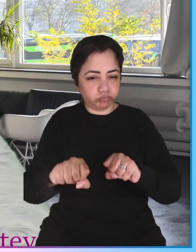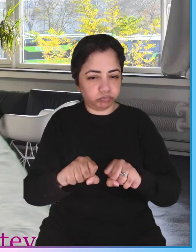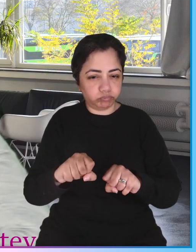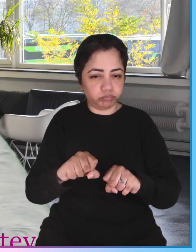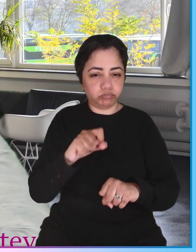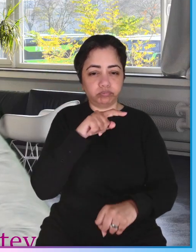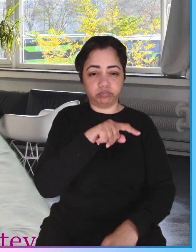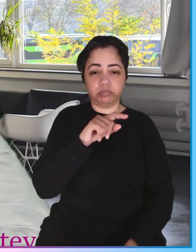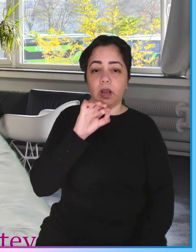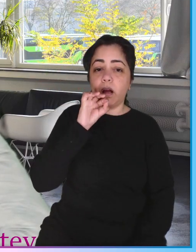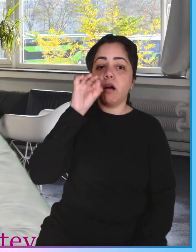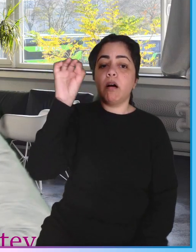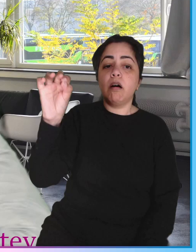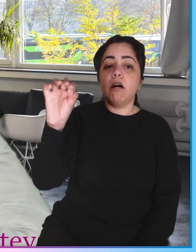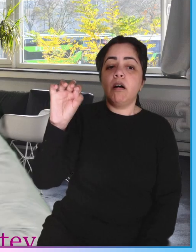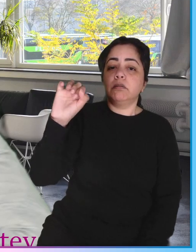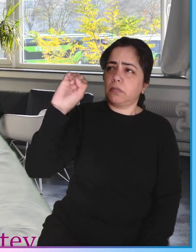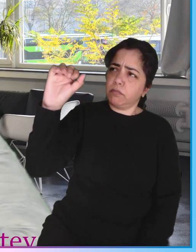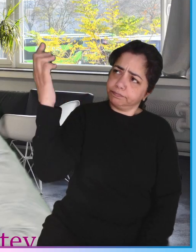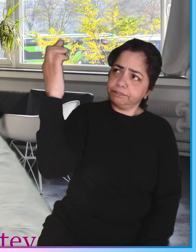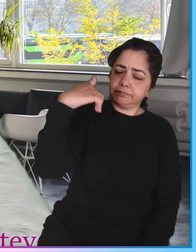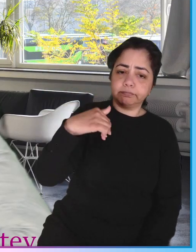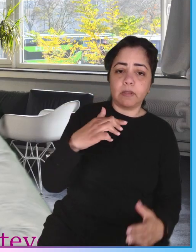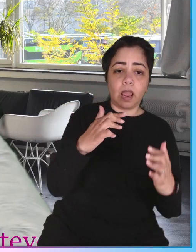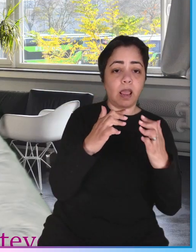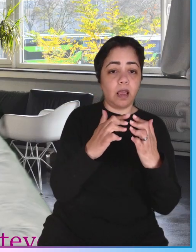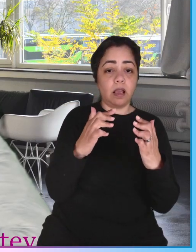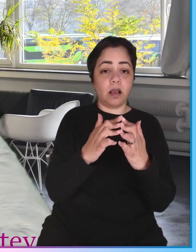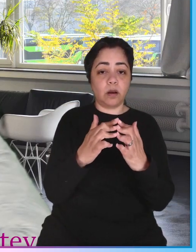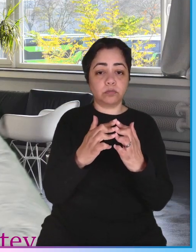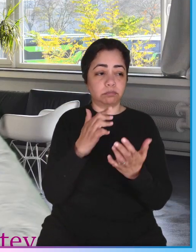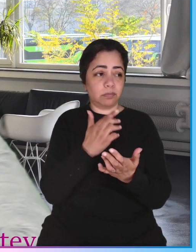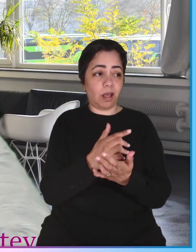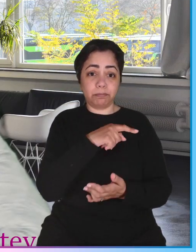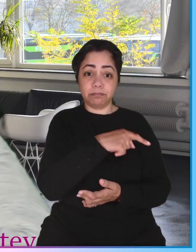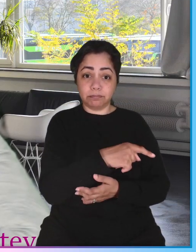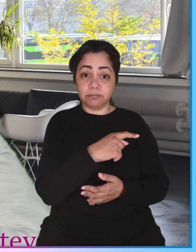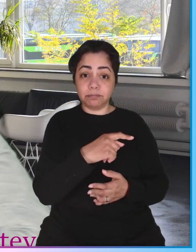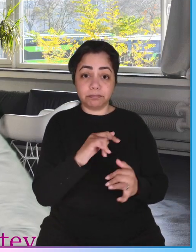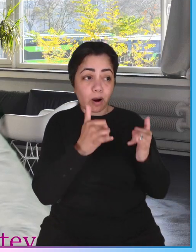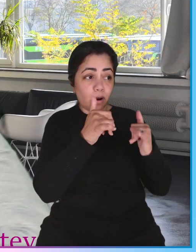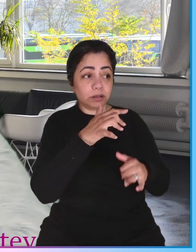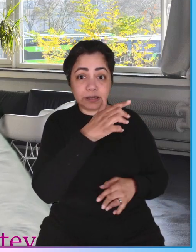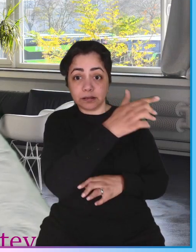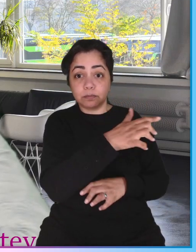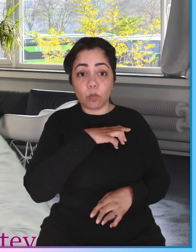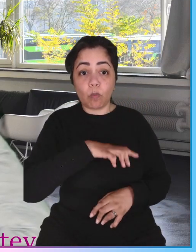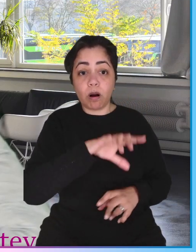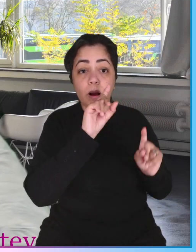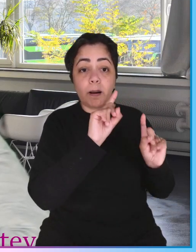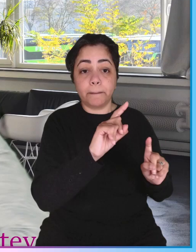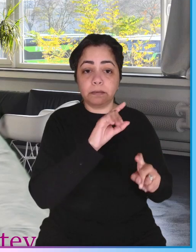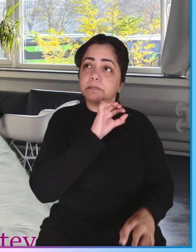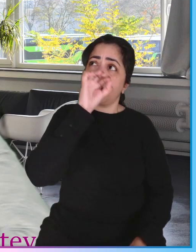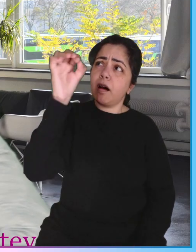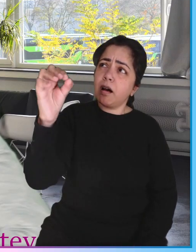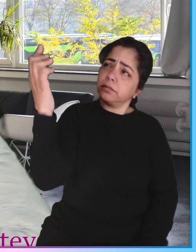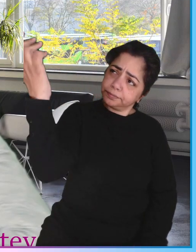and despite the fact that he also had the same invites to go to these parties and whatnot would bring me over to his house